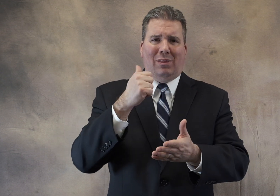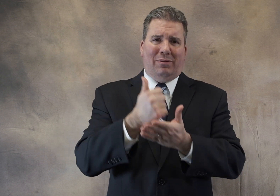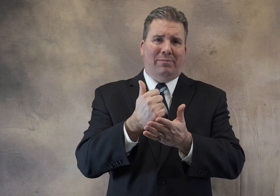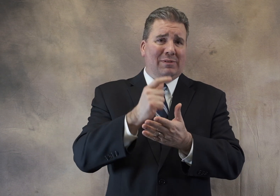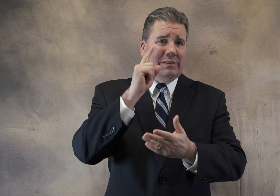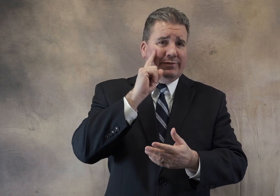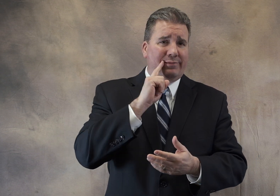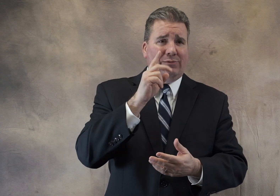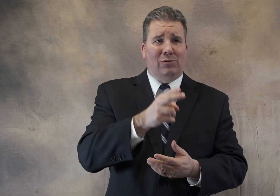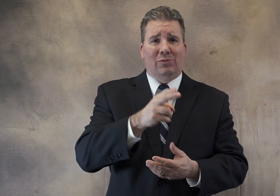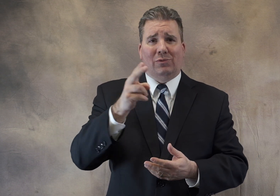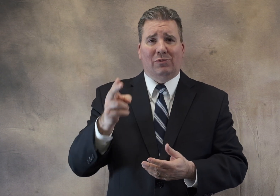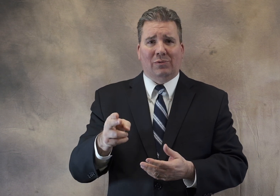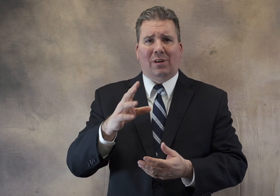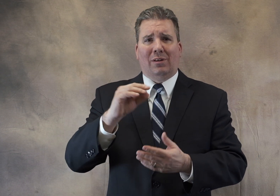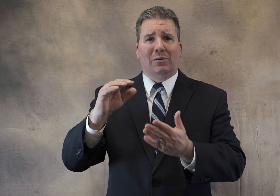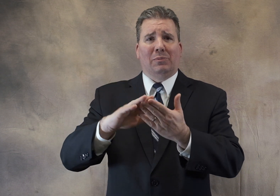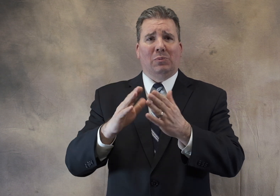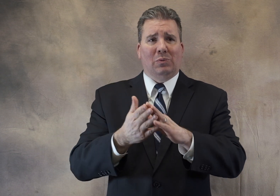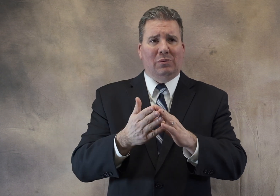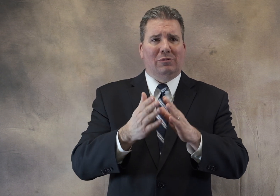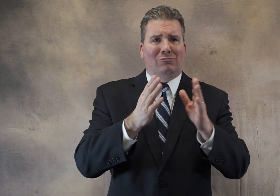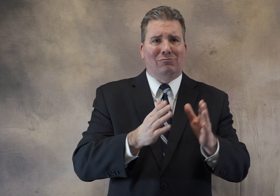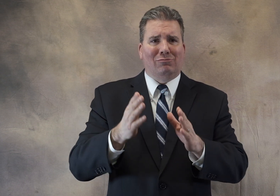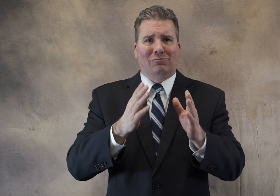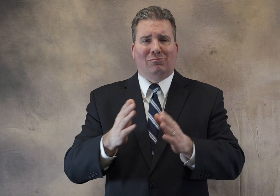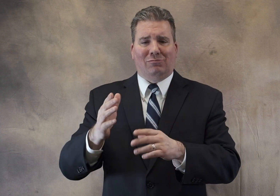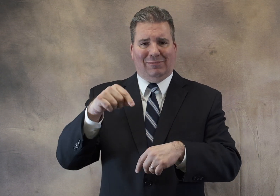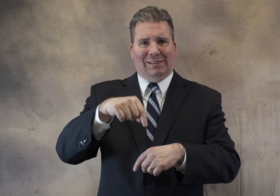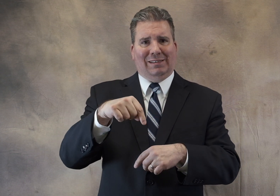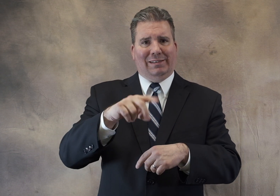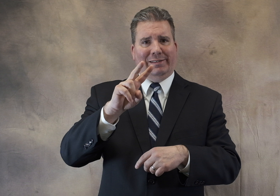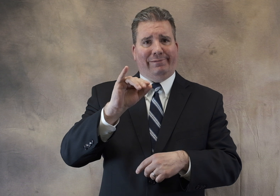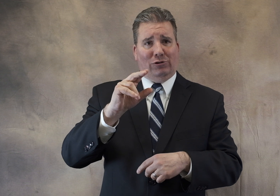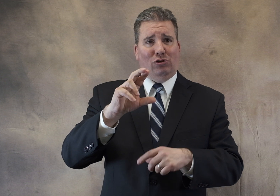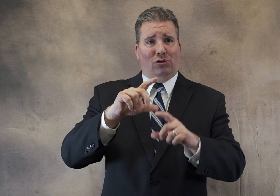There are several towns and cities who provided planning assistance to the Deaf and Hard of